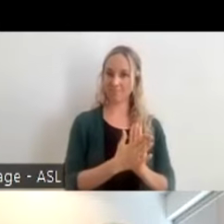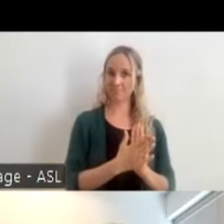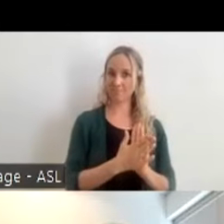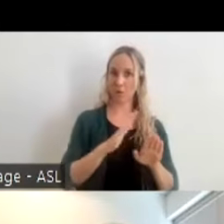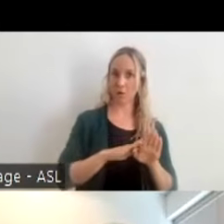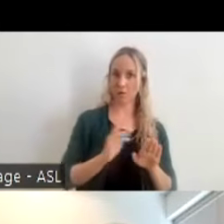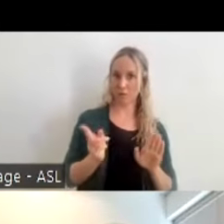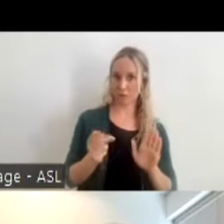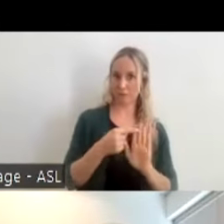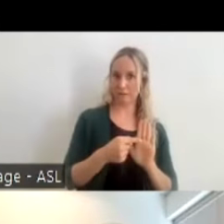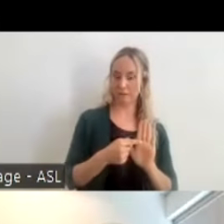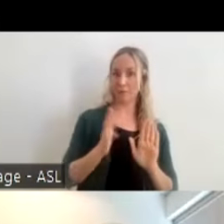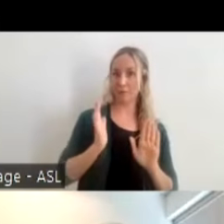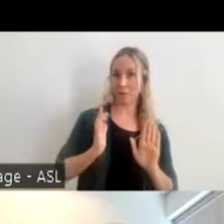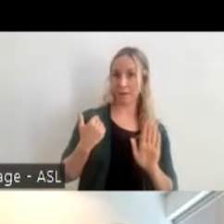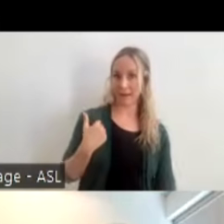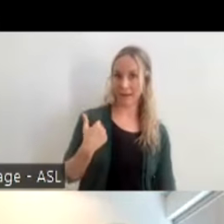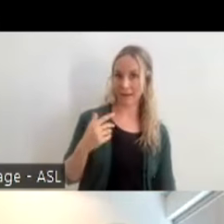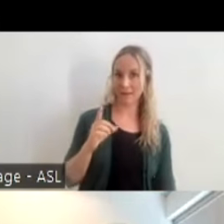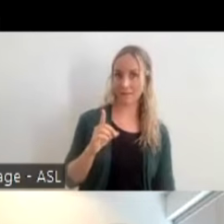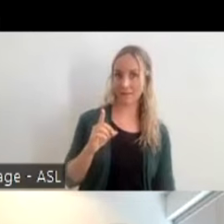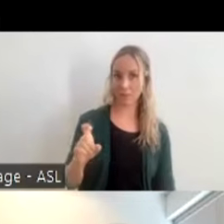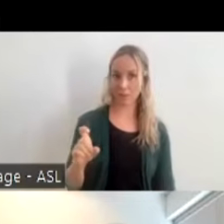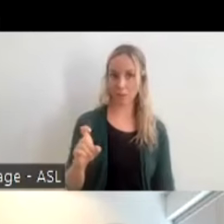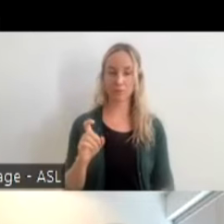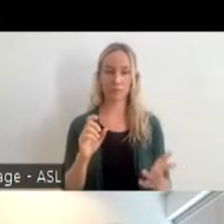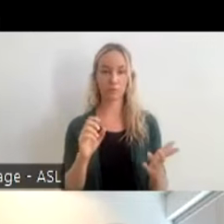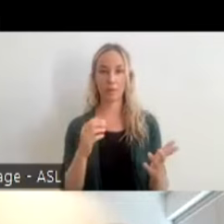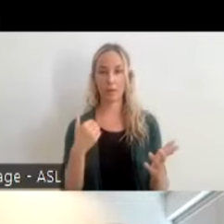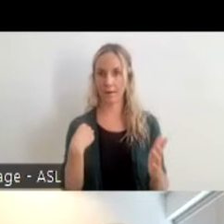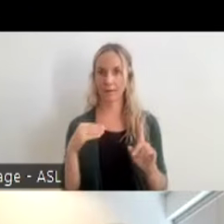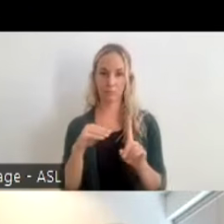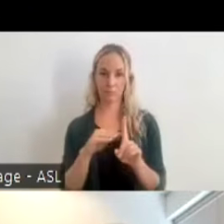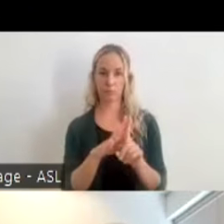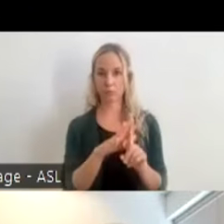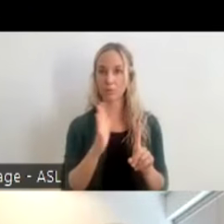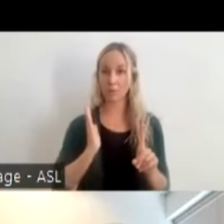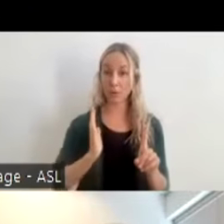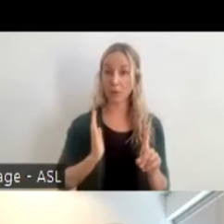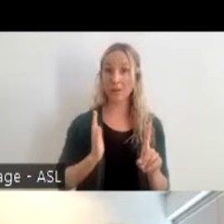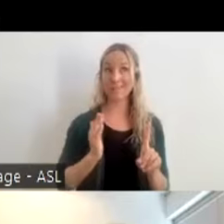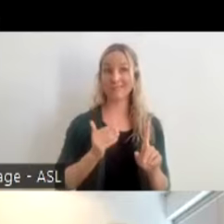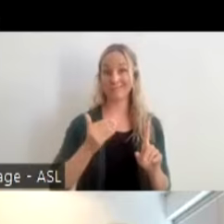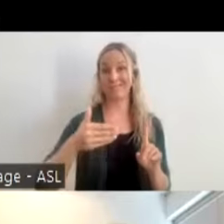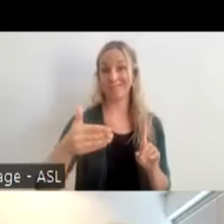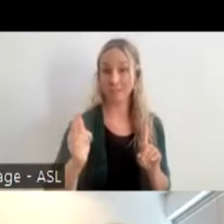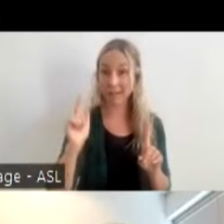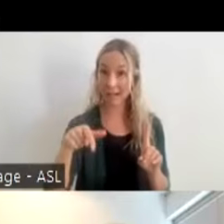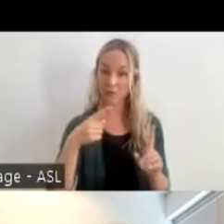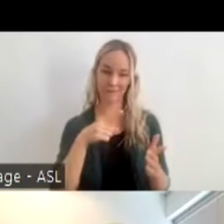against based upon that record of an impairment, Even though now the person is presenting themselves as perfectly